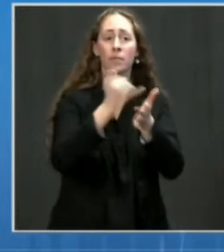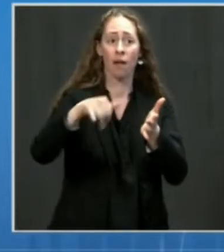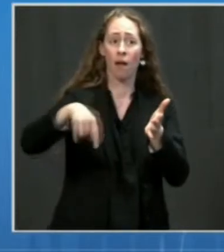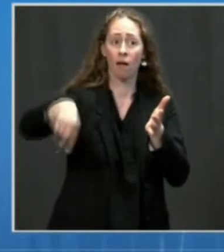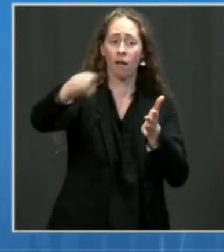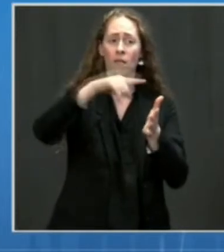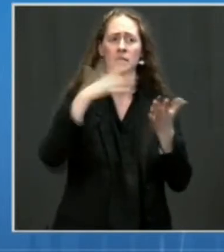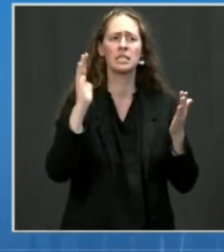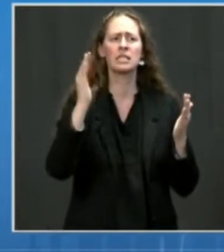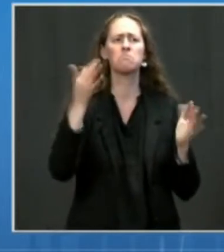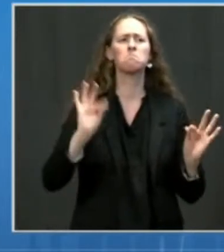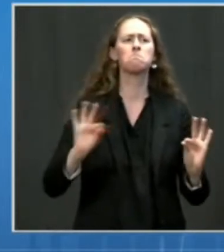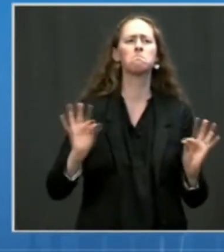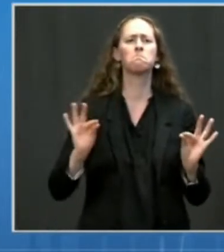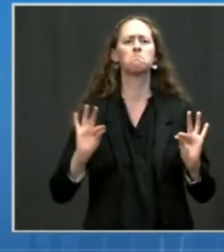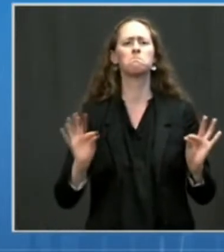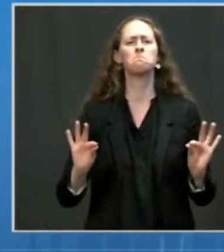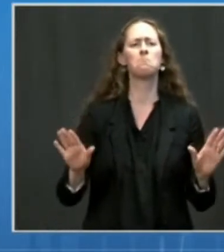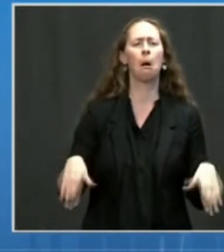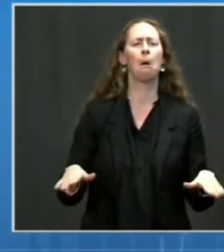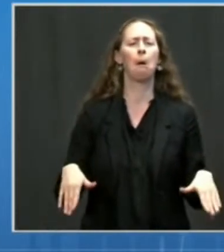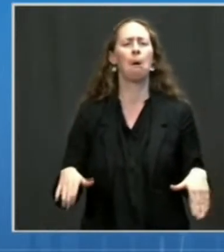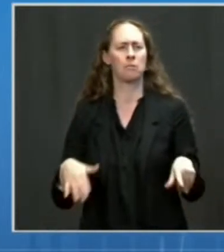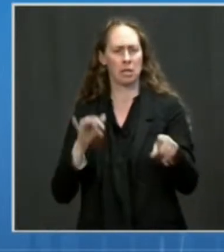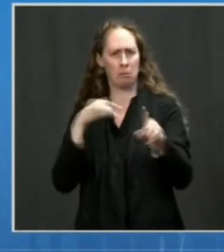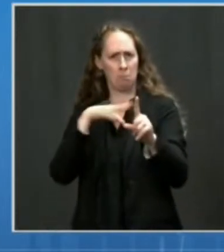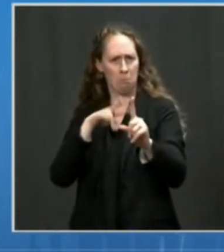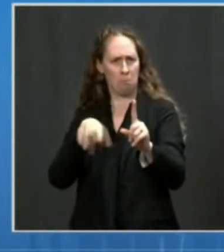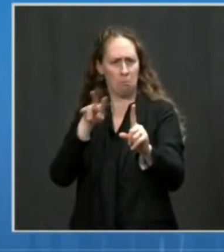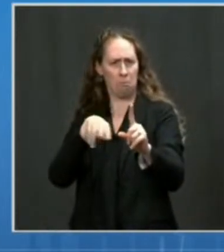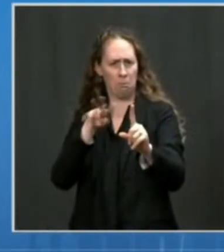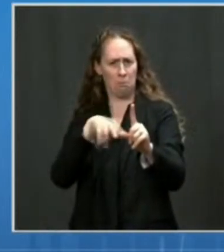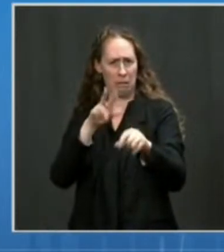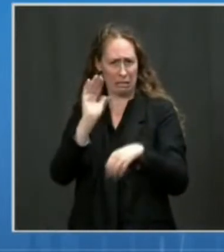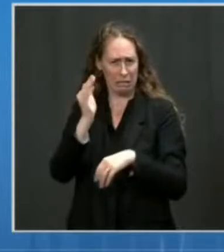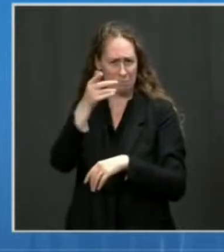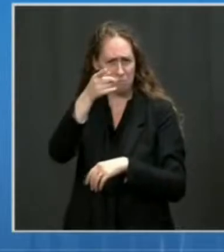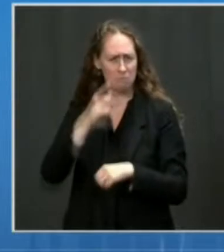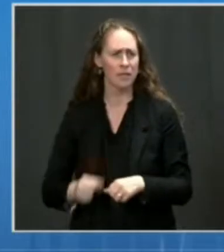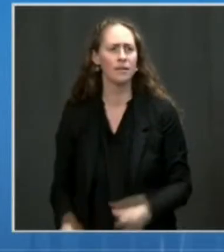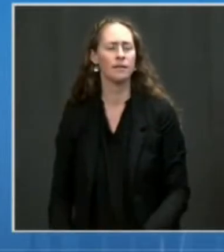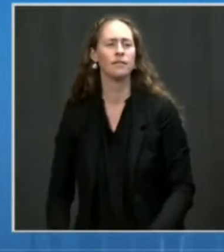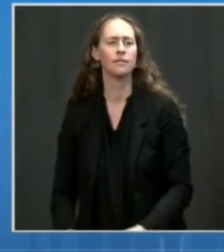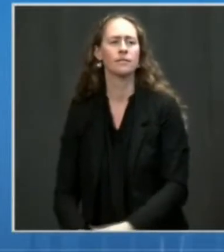THE IMPRESSION THAT YOU ARE PLAYING DOWN THE BREAK-THROUGH CASES? THANK YOU.